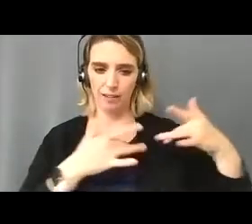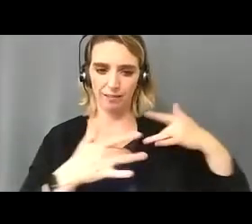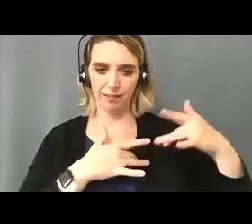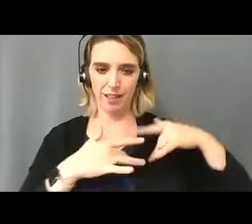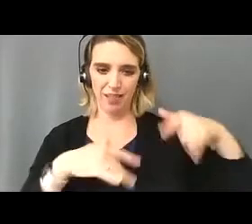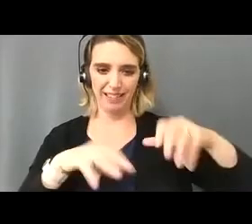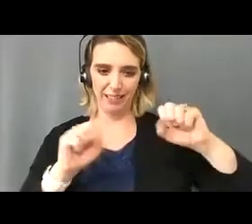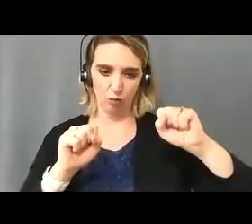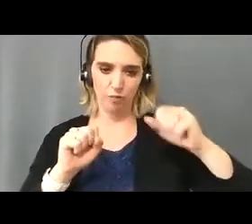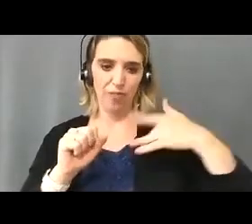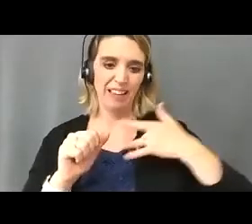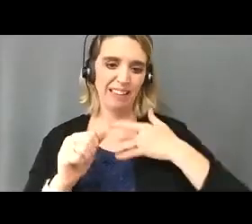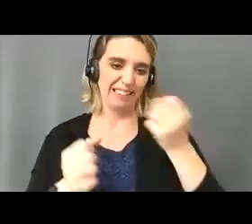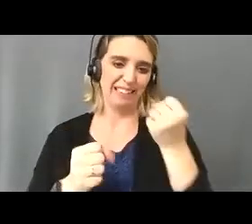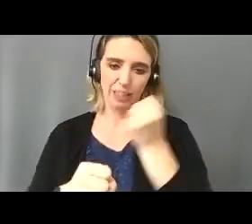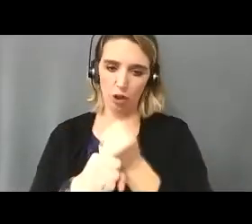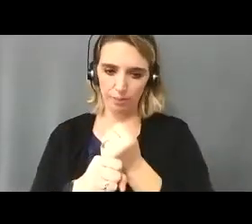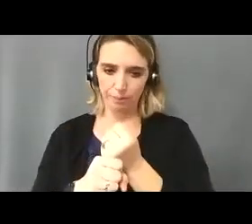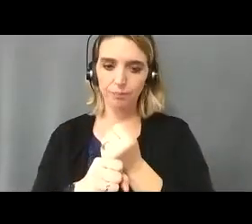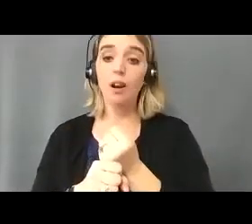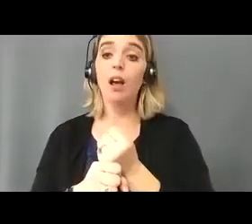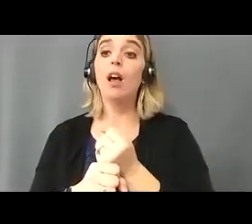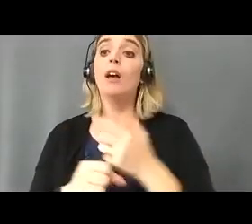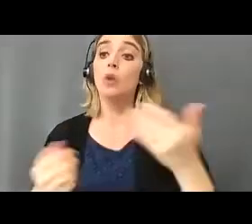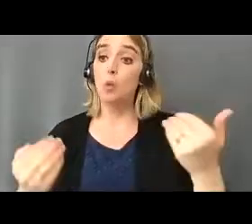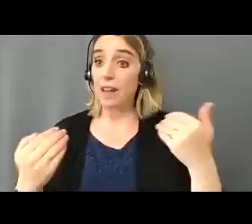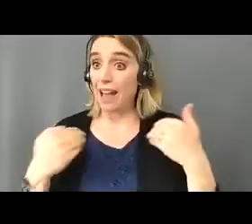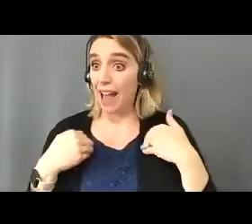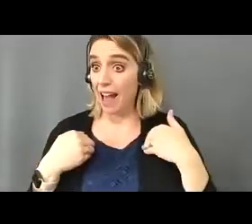We've had the helpline in place, 30 years or more.